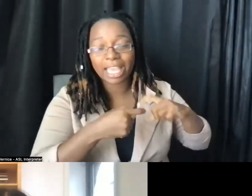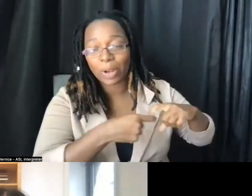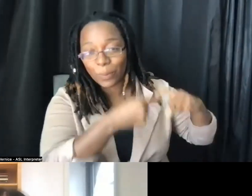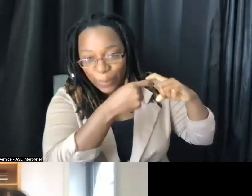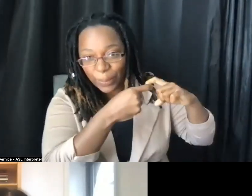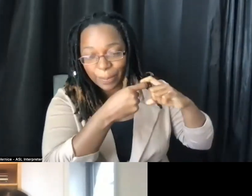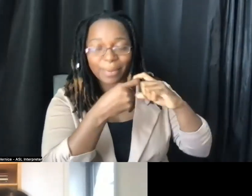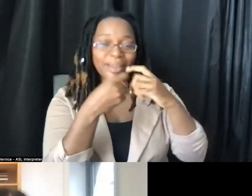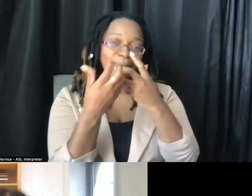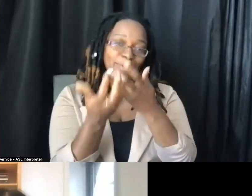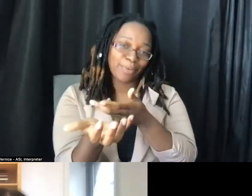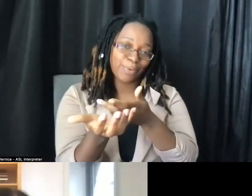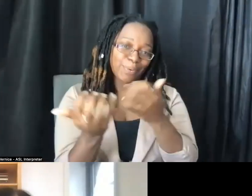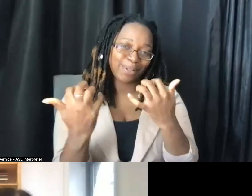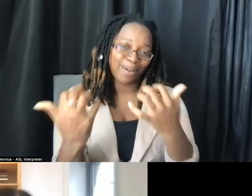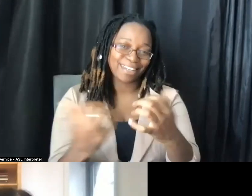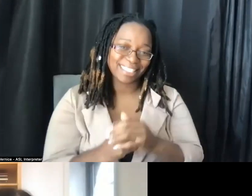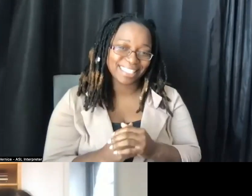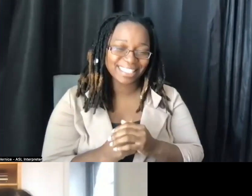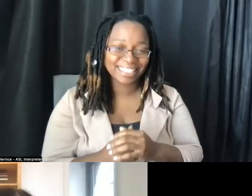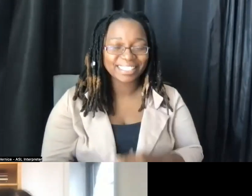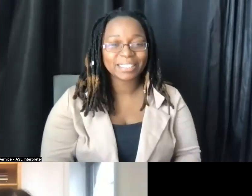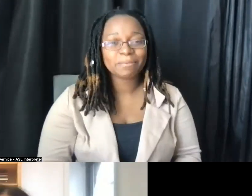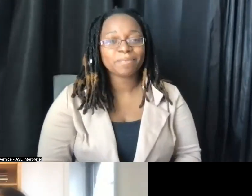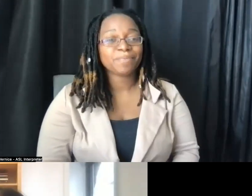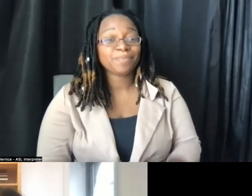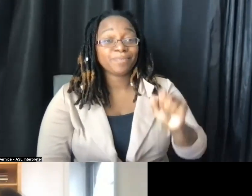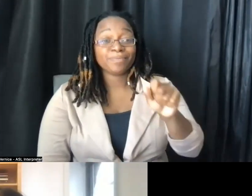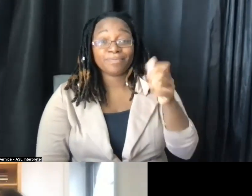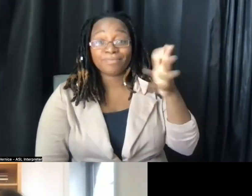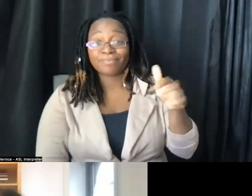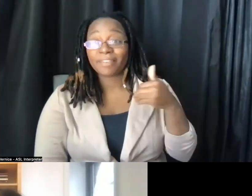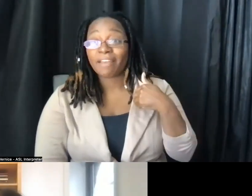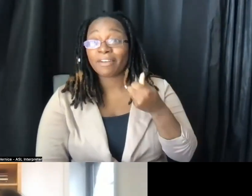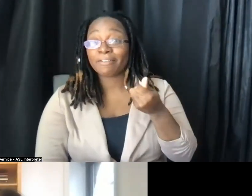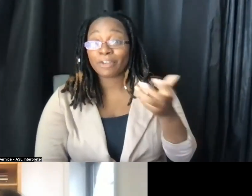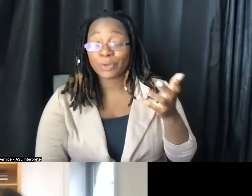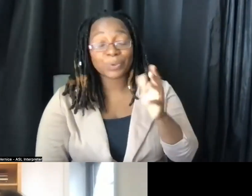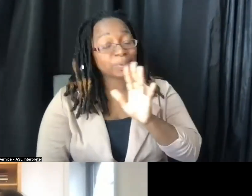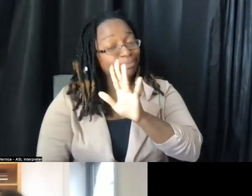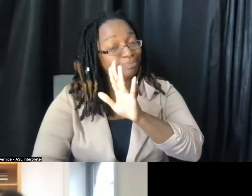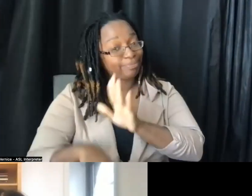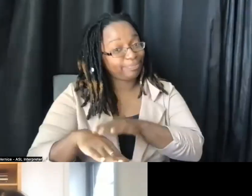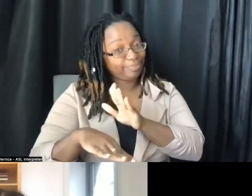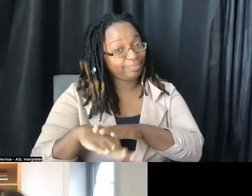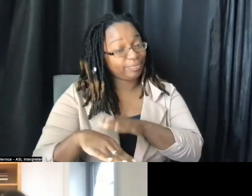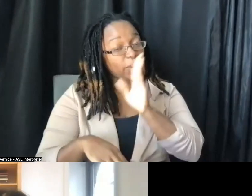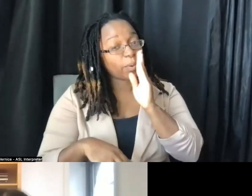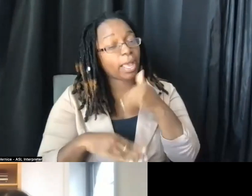So, it is nice that I get to talk to you for a bit, Alisa. Lizza Mac